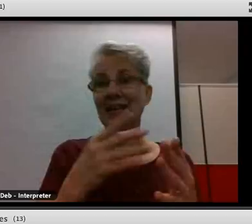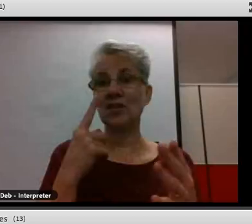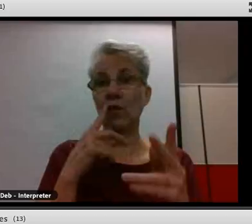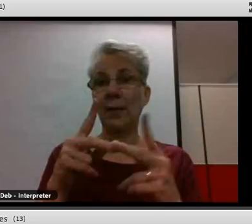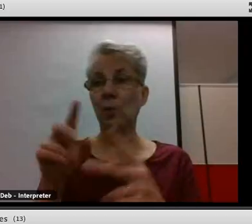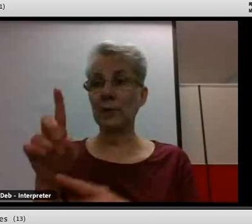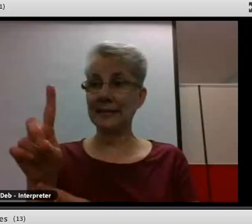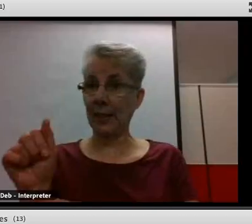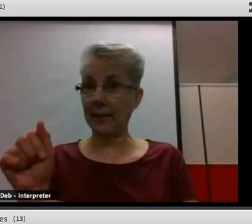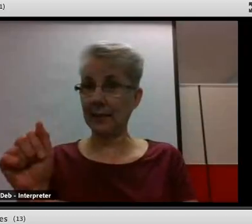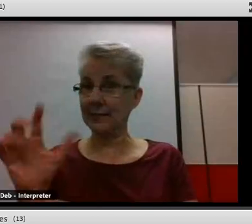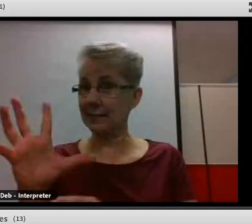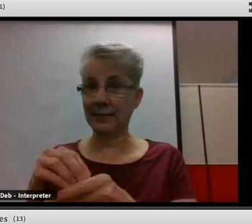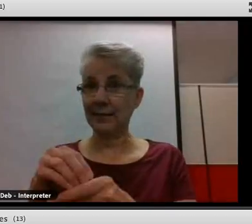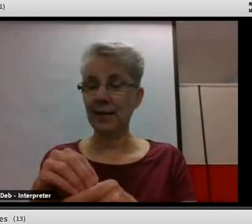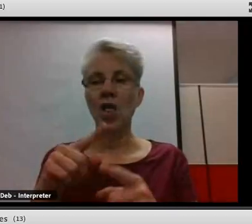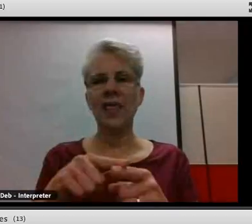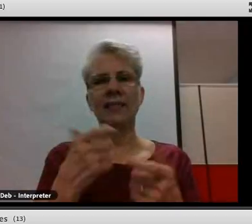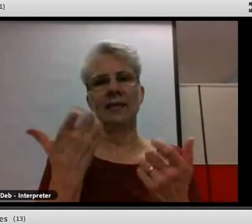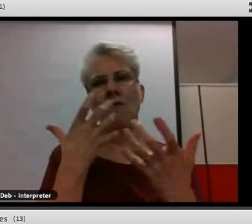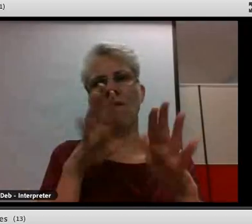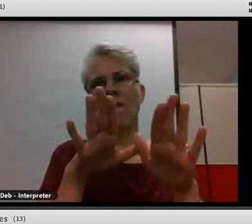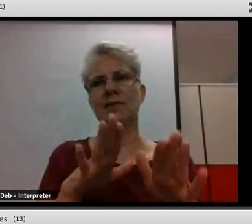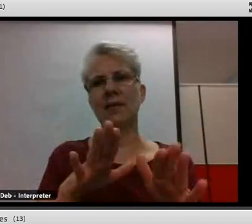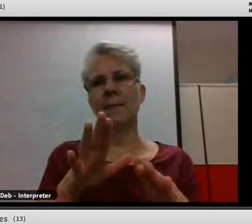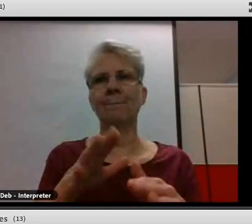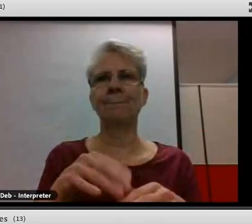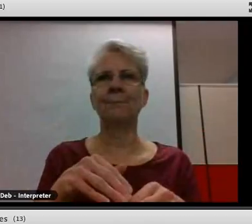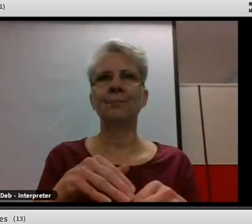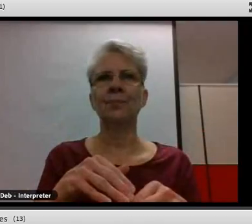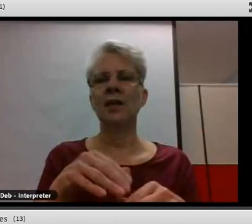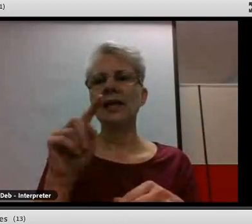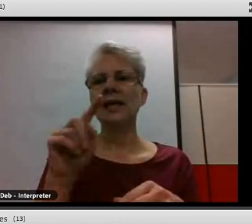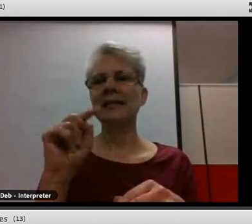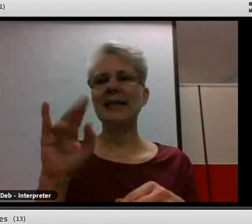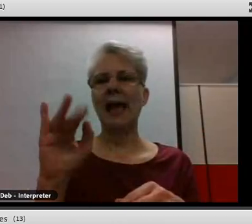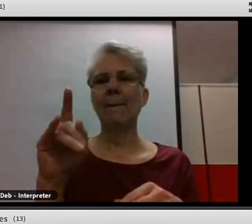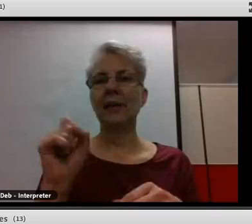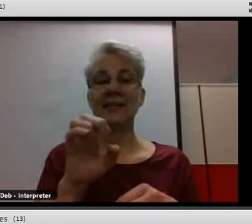So accessibility, again, a design principle, not an added feature.